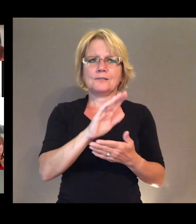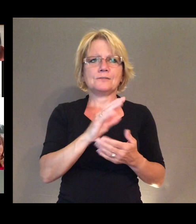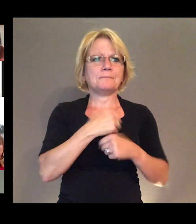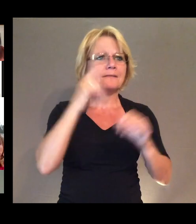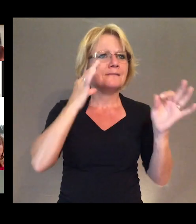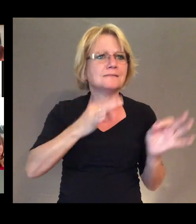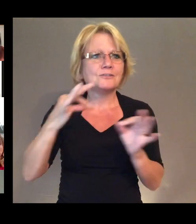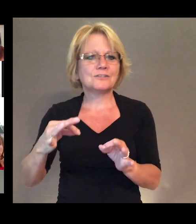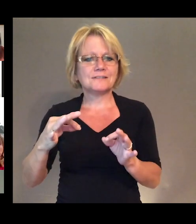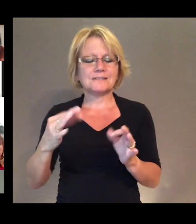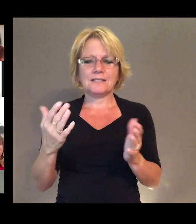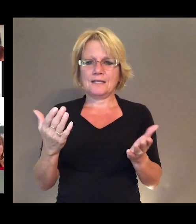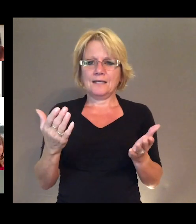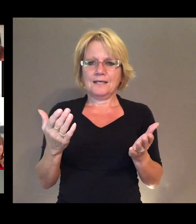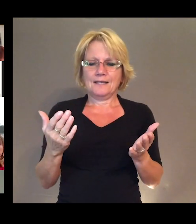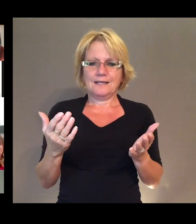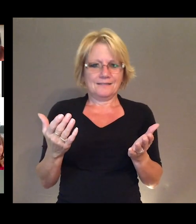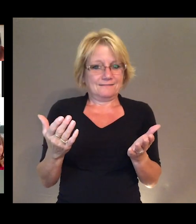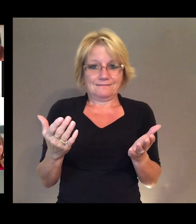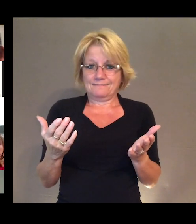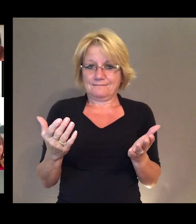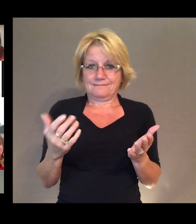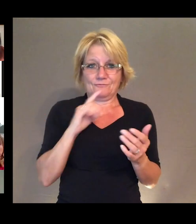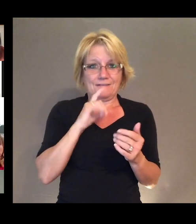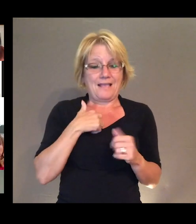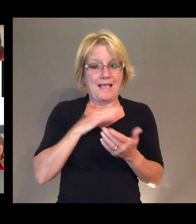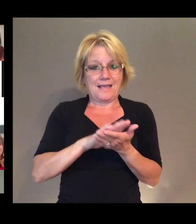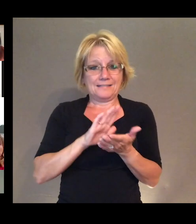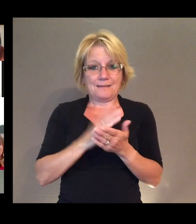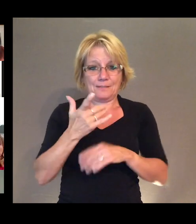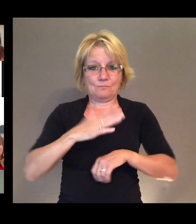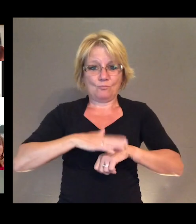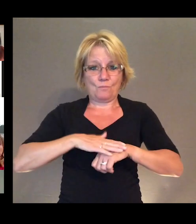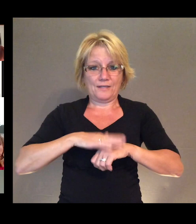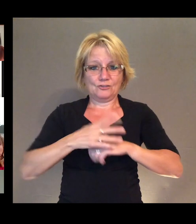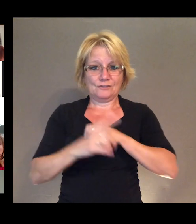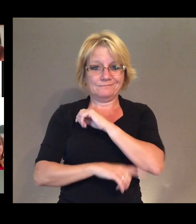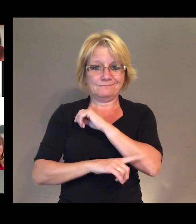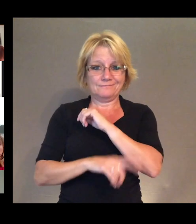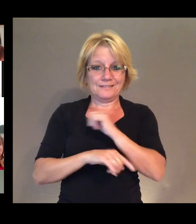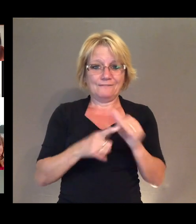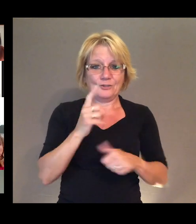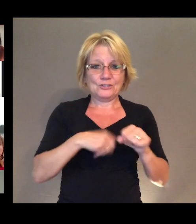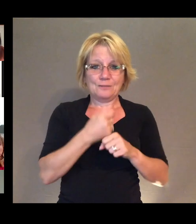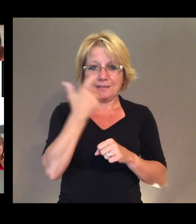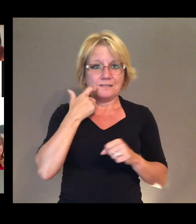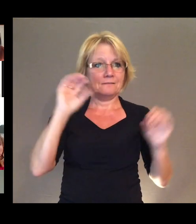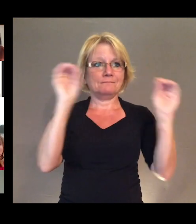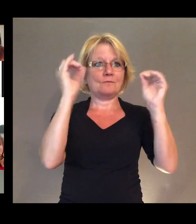And I was on academic probation, my freshman year in college because I hadn't no idea really what I was doing.